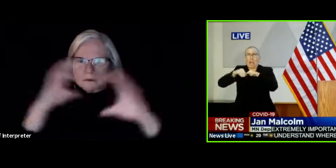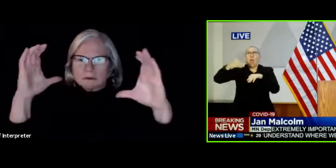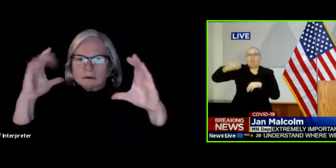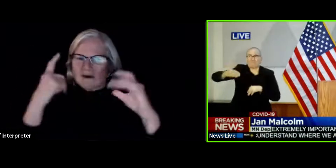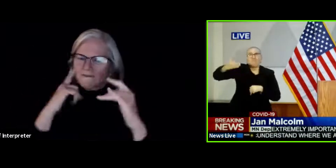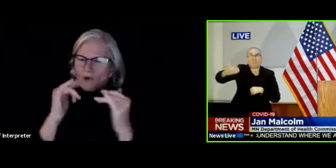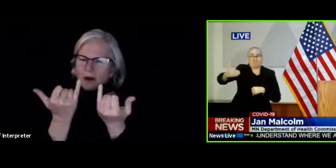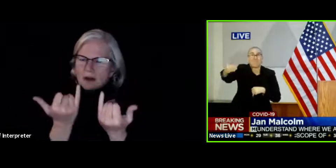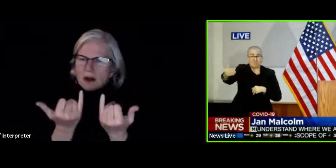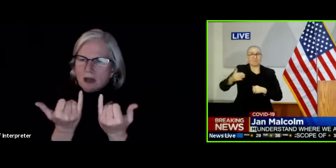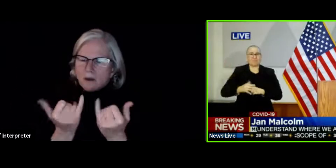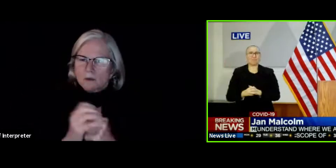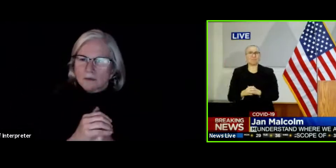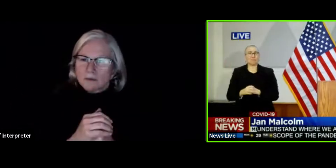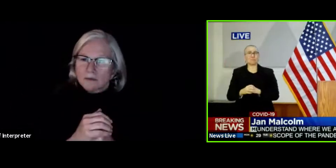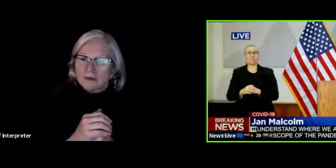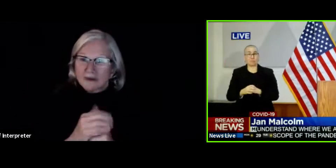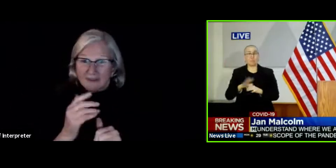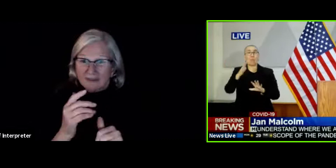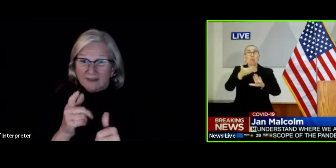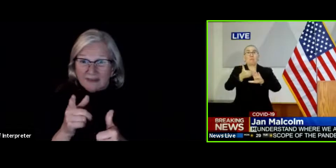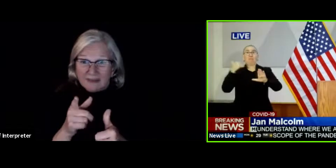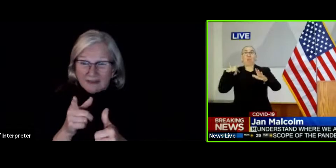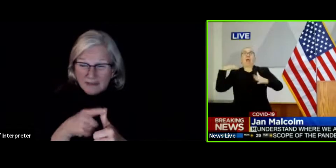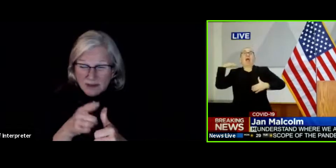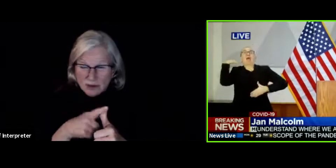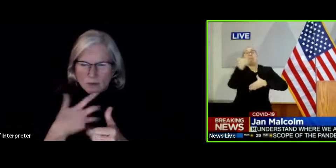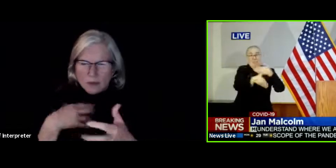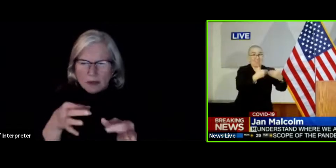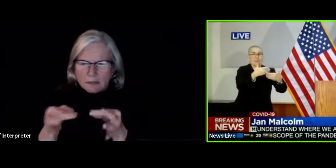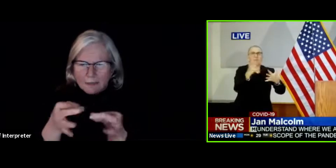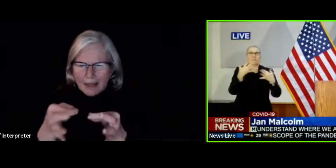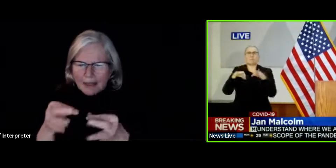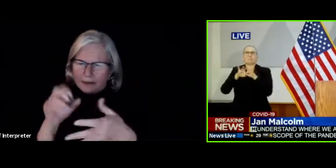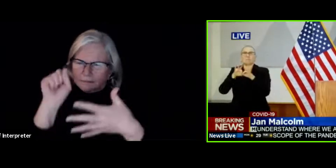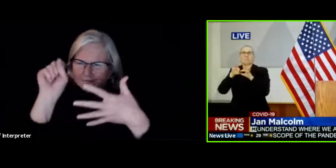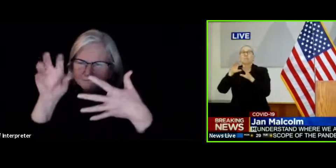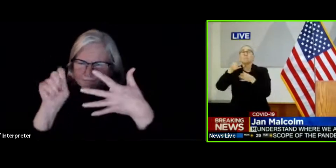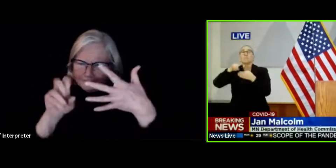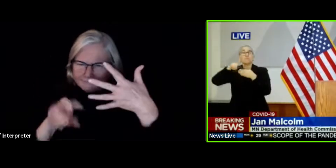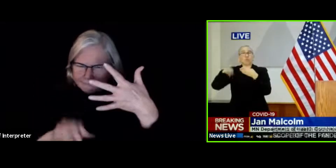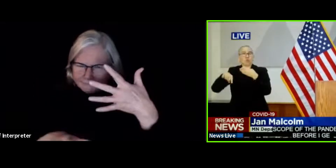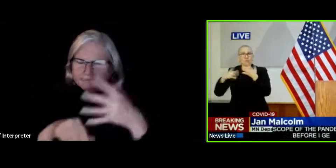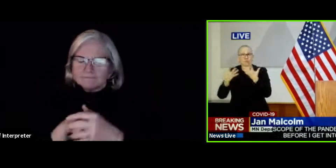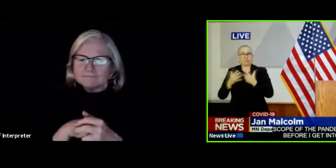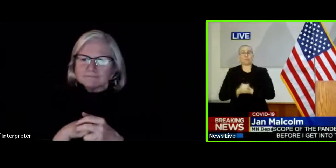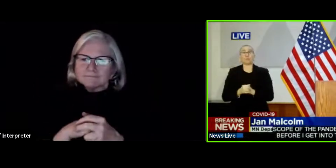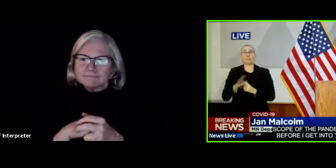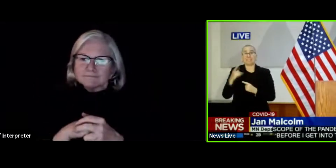CUMULATIVE RESULTS, JUST THE LAST FEW DAYS OF DATA BEAR